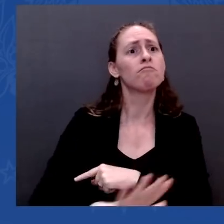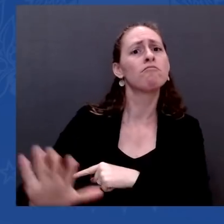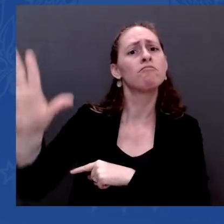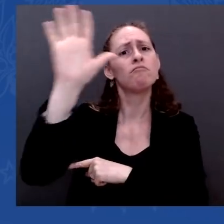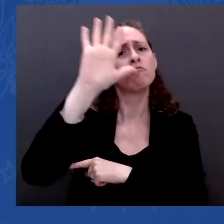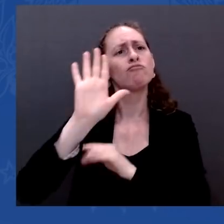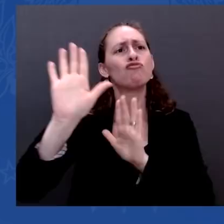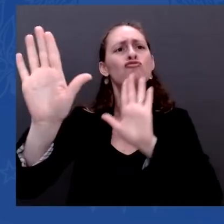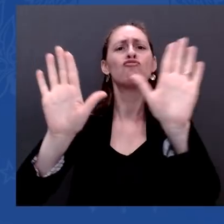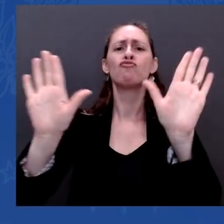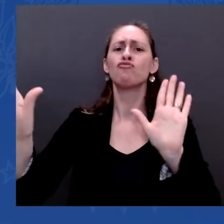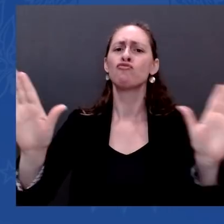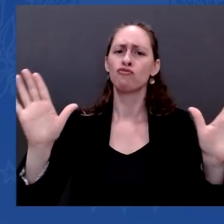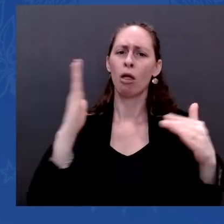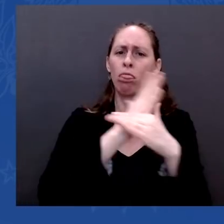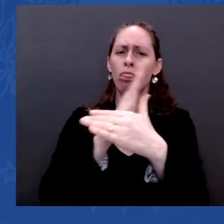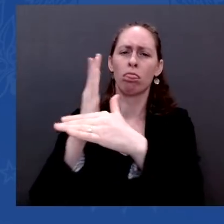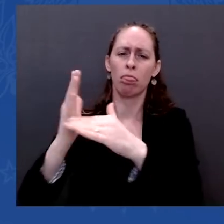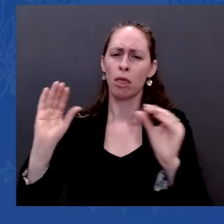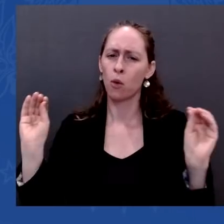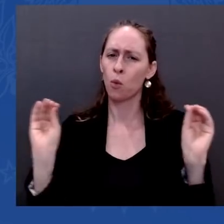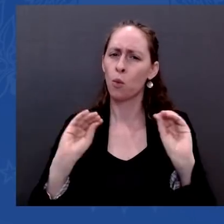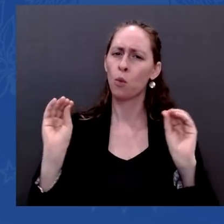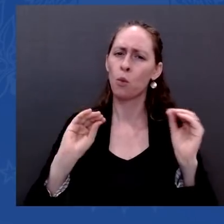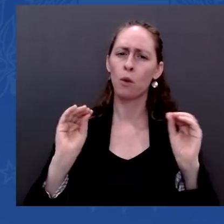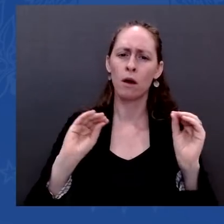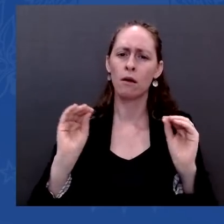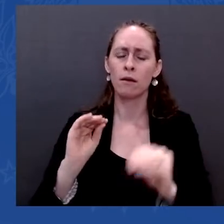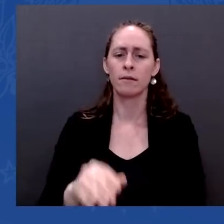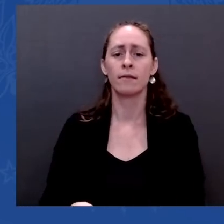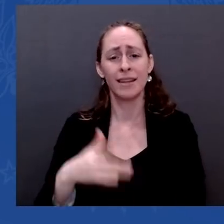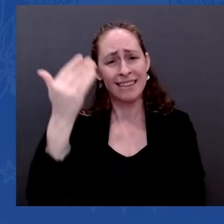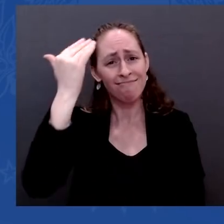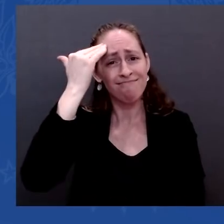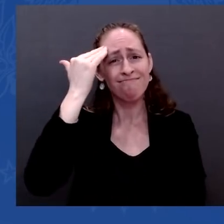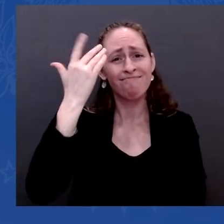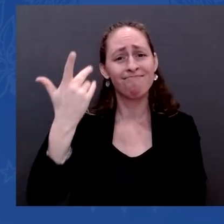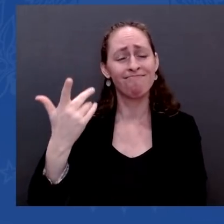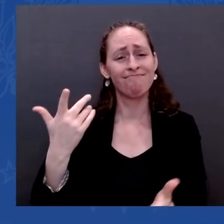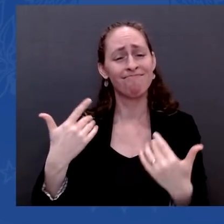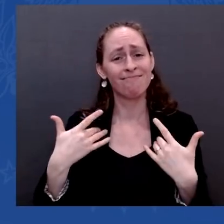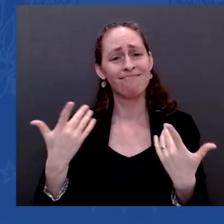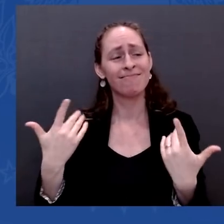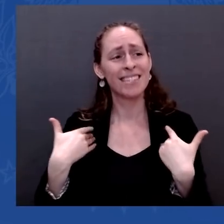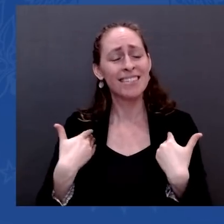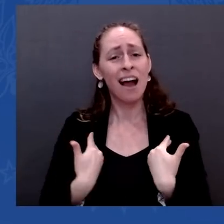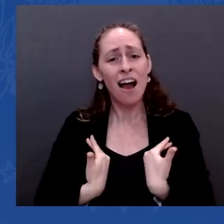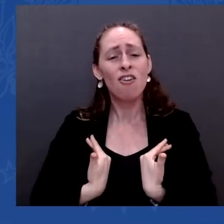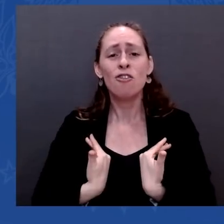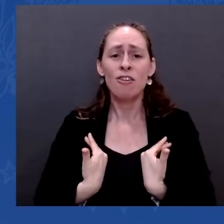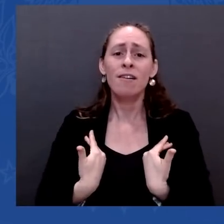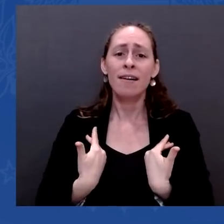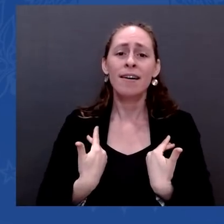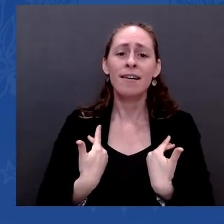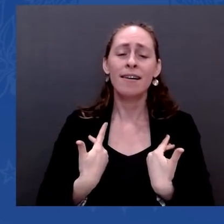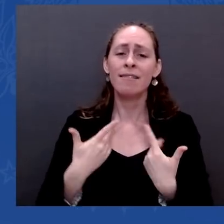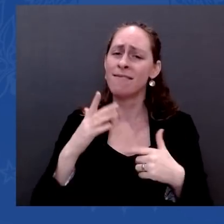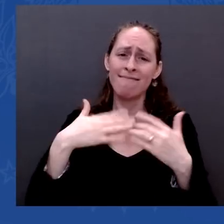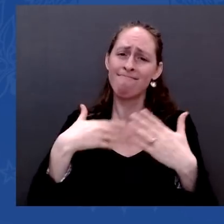And we have not yet reached any very substantial conclusions yet, but it is good to see that this format plays a role now.